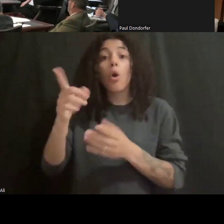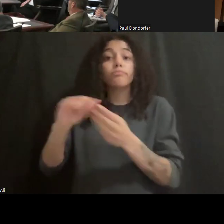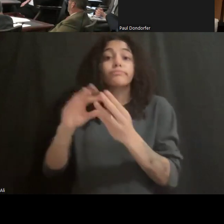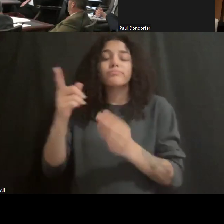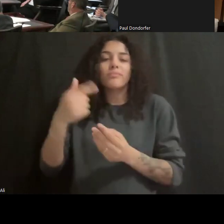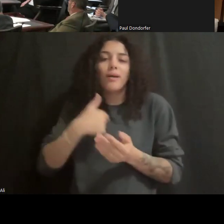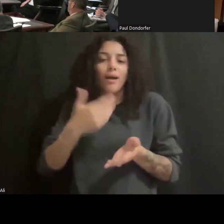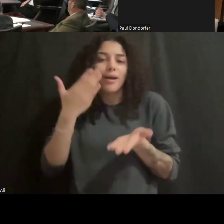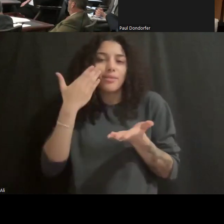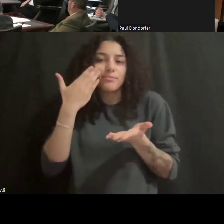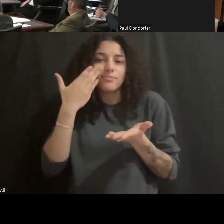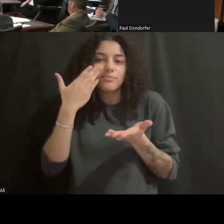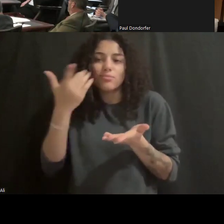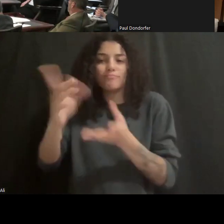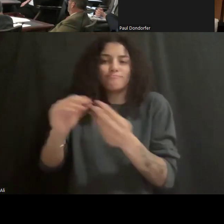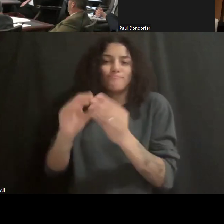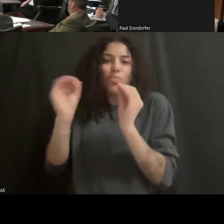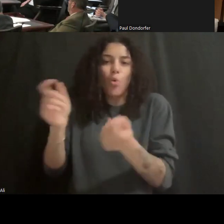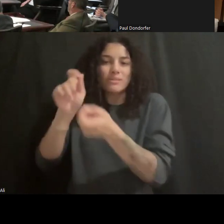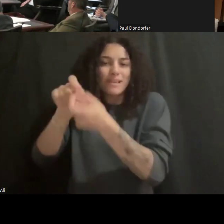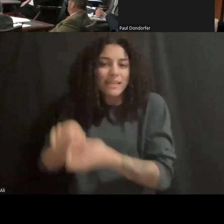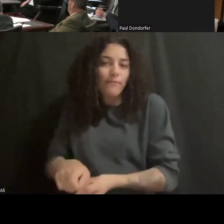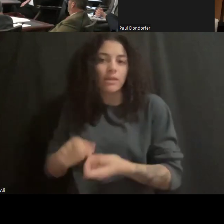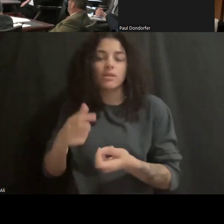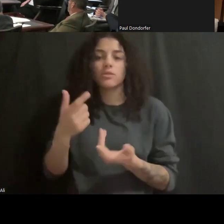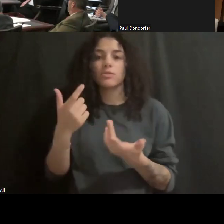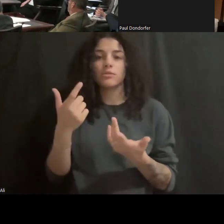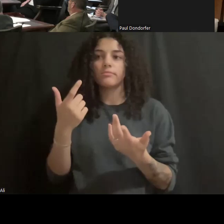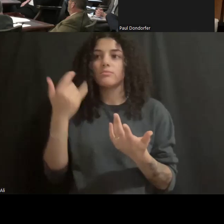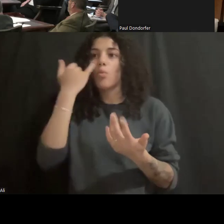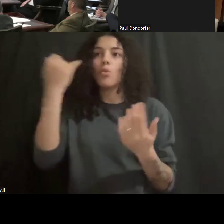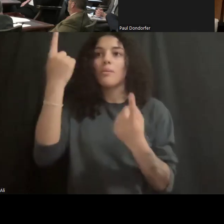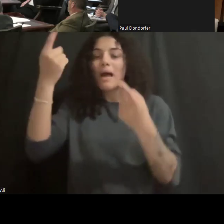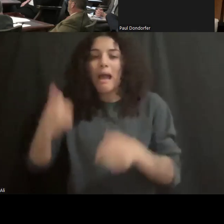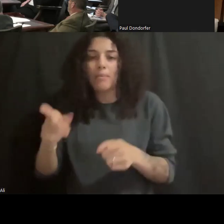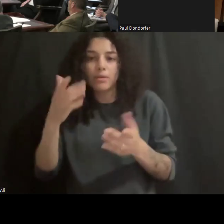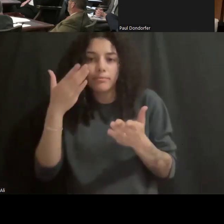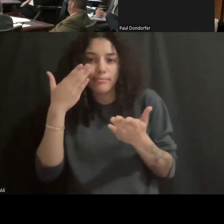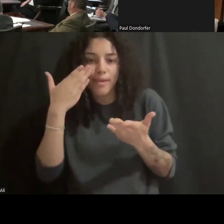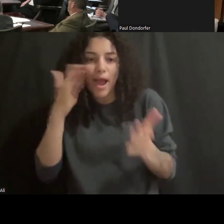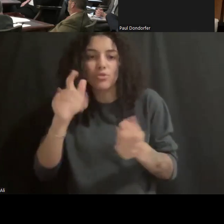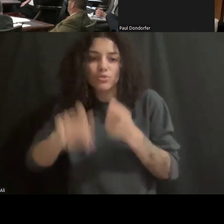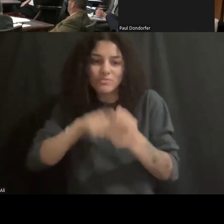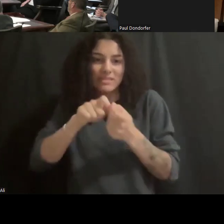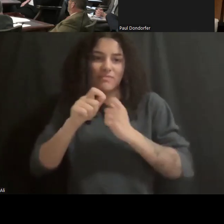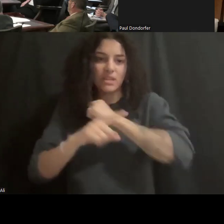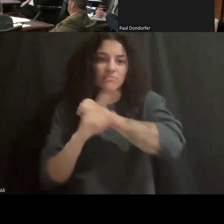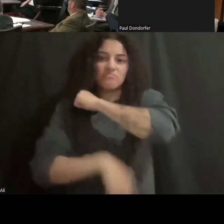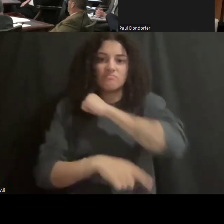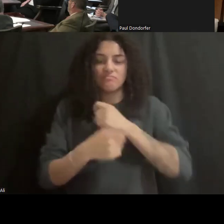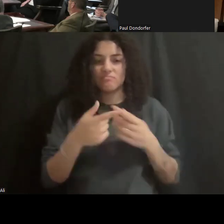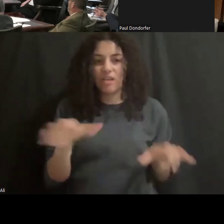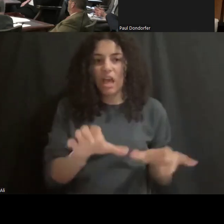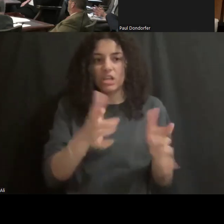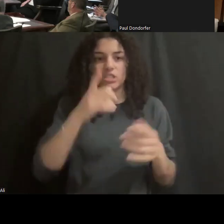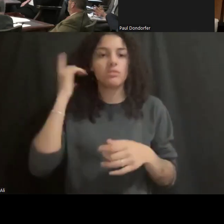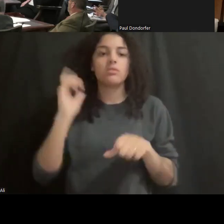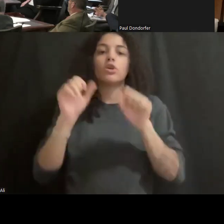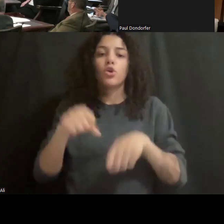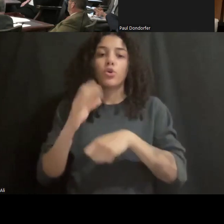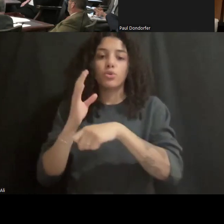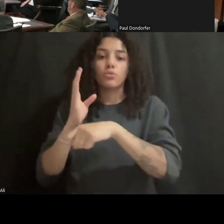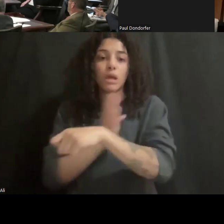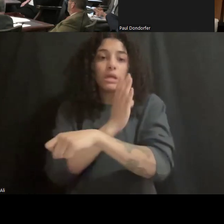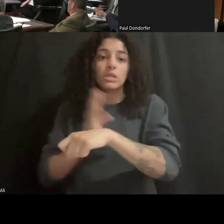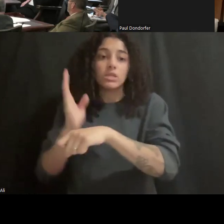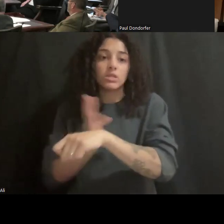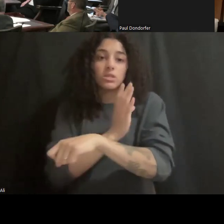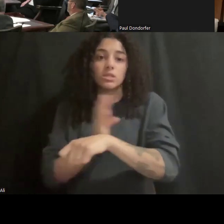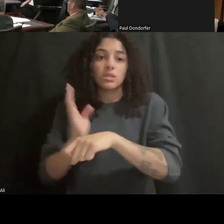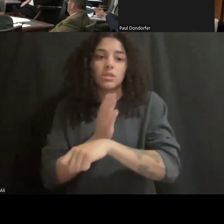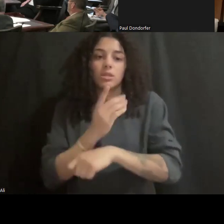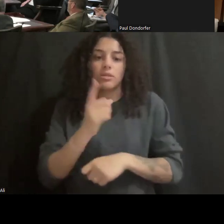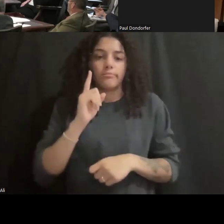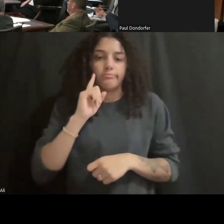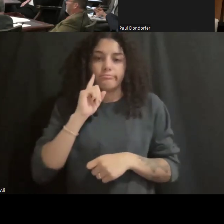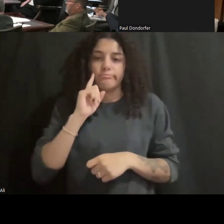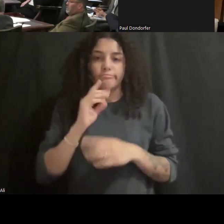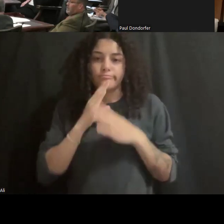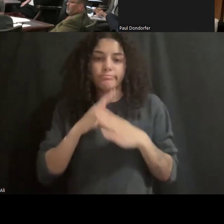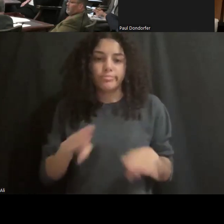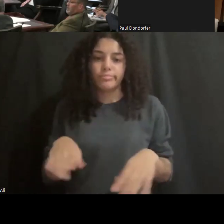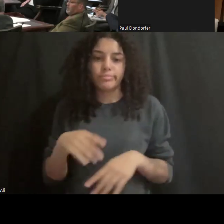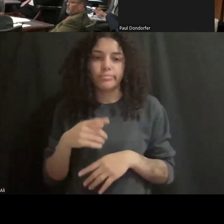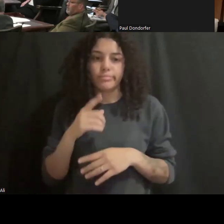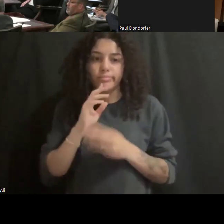predict what that disciplinary action would be but it could range from co counseling retrain